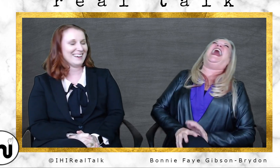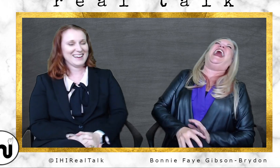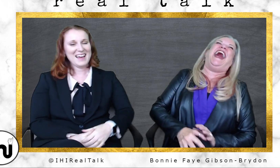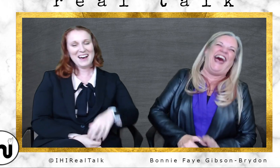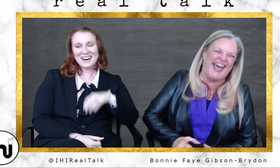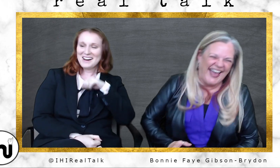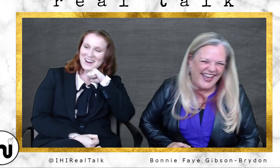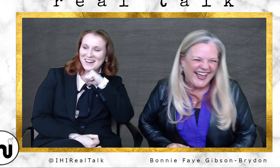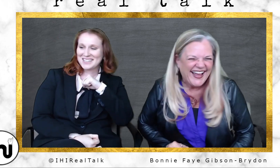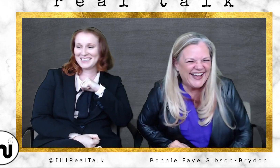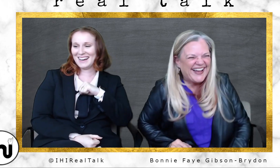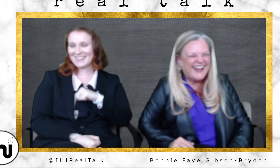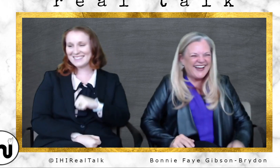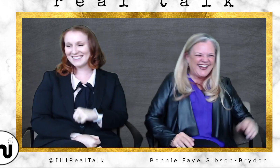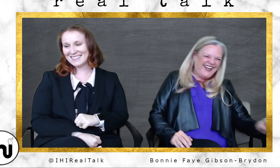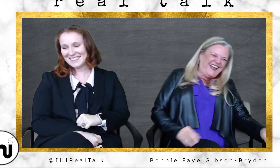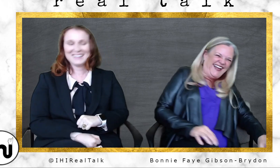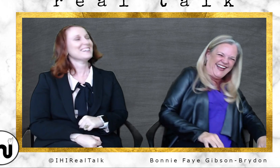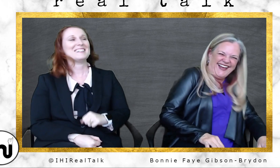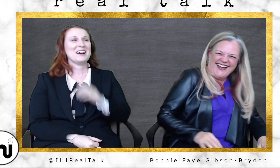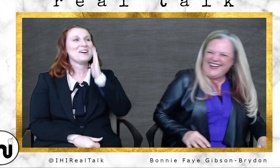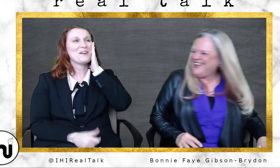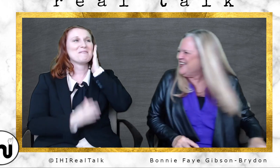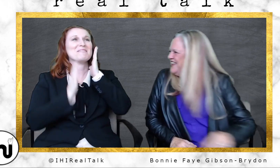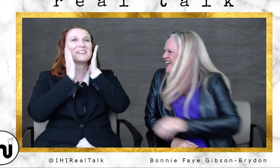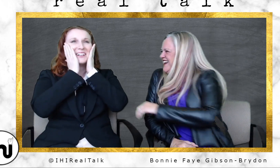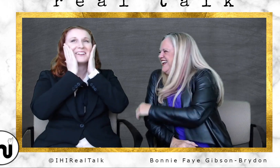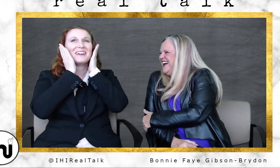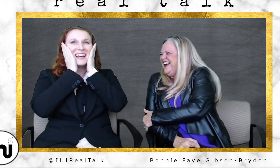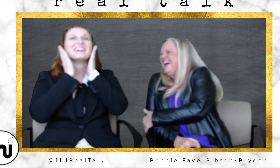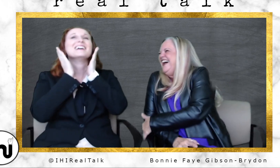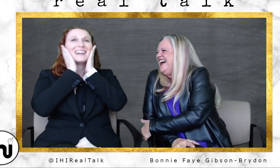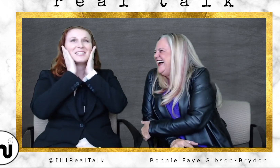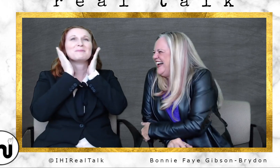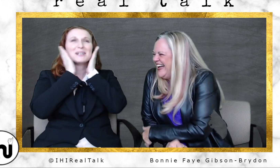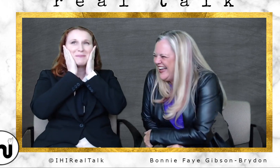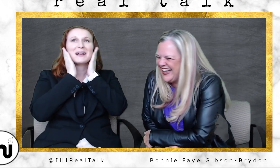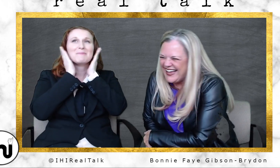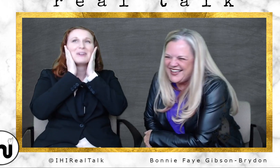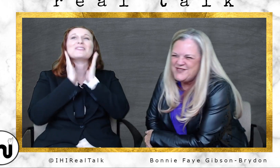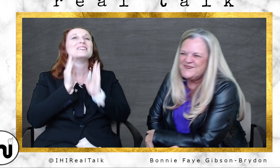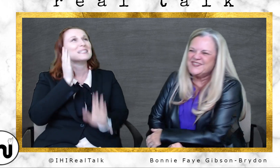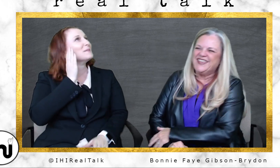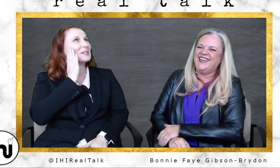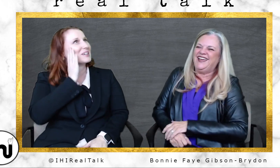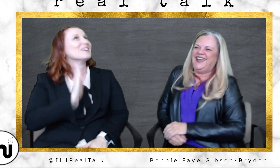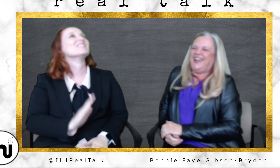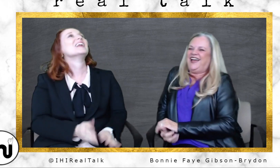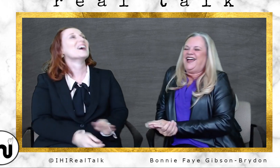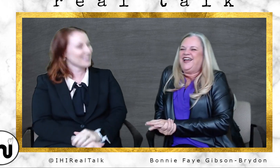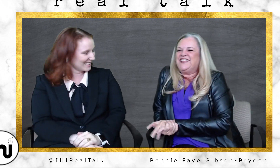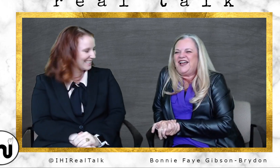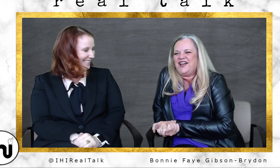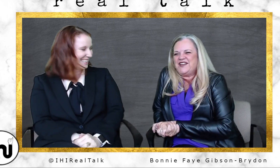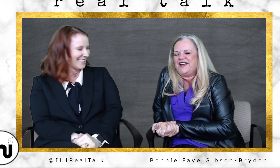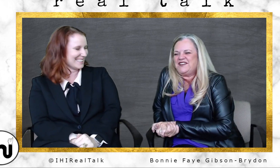Desirée: Awww, shucks! I hope I'm not turning red. I have too much makeup on for you see me turning red right now.